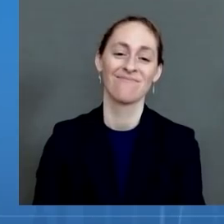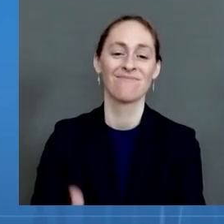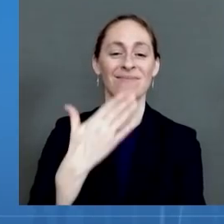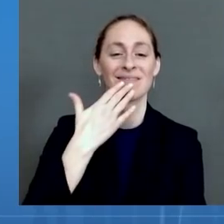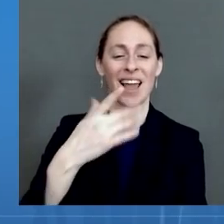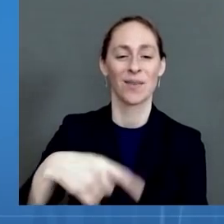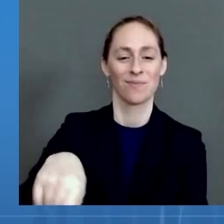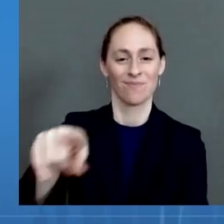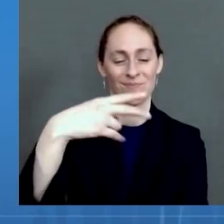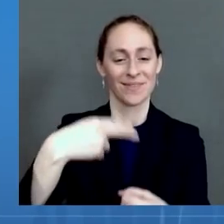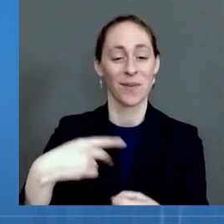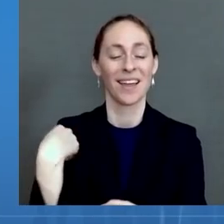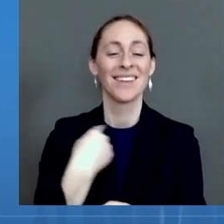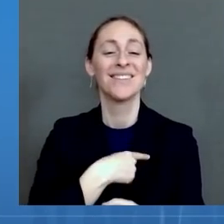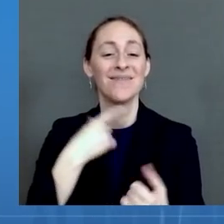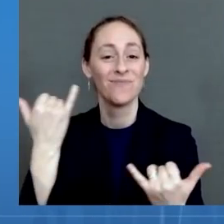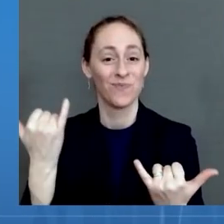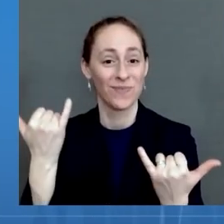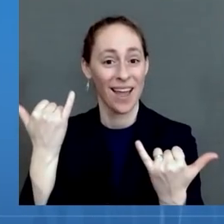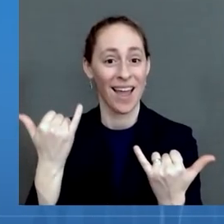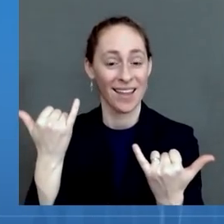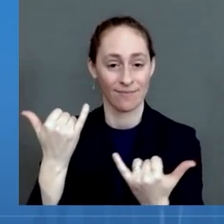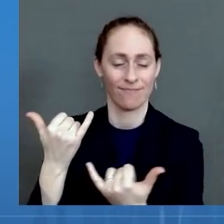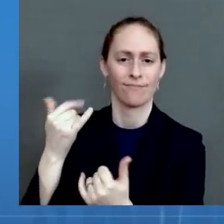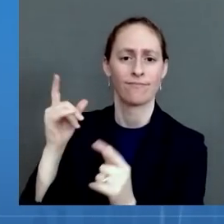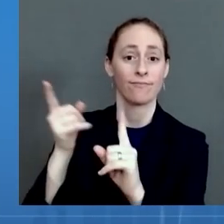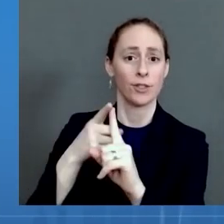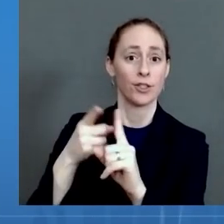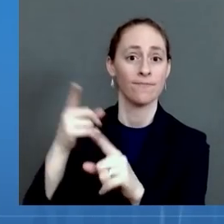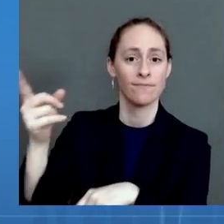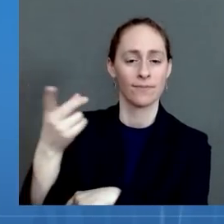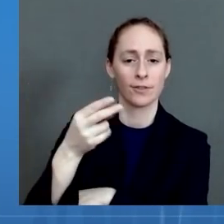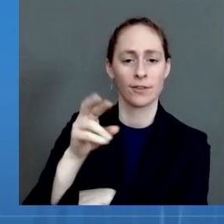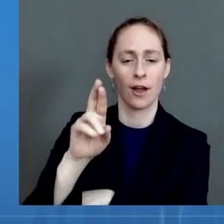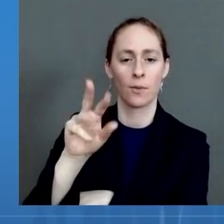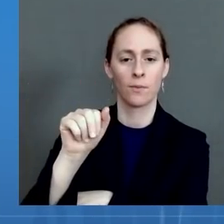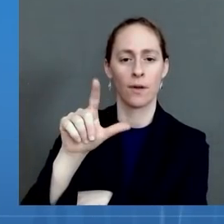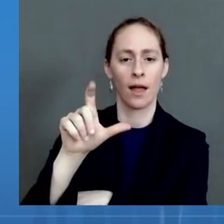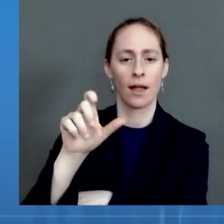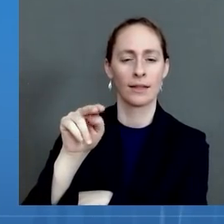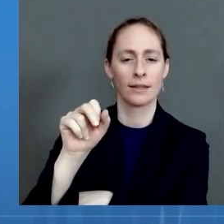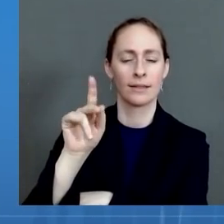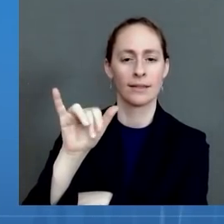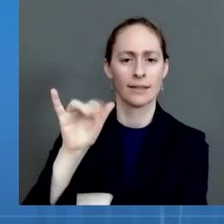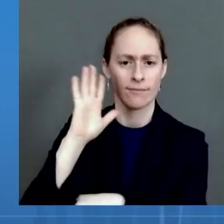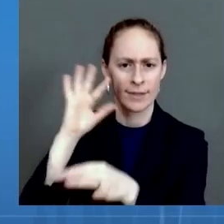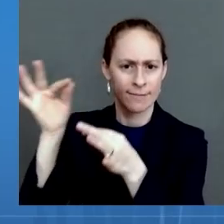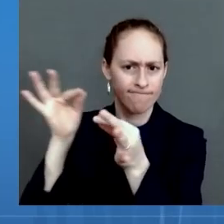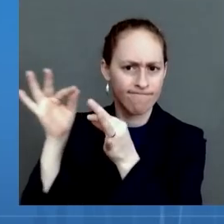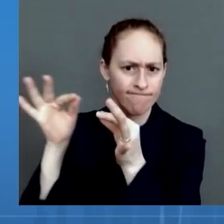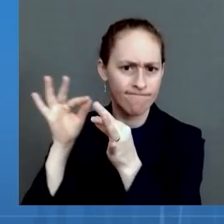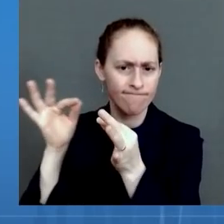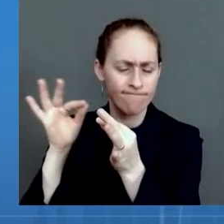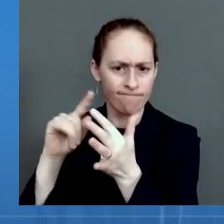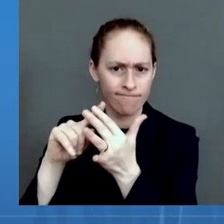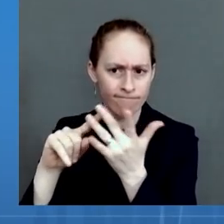and on new practices that will help keep schools open, and Dr. Fauci will provide an update on the latest science